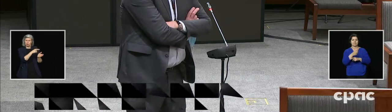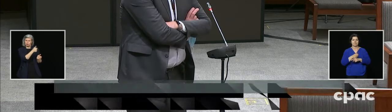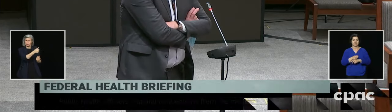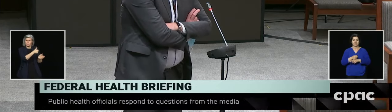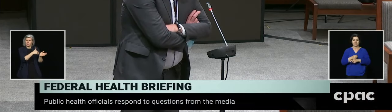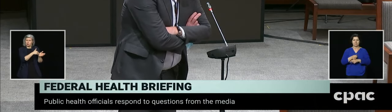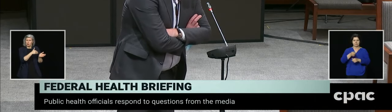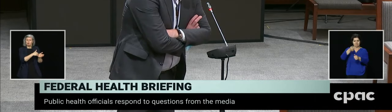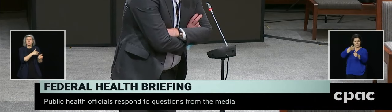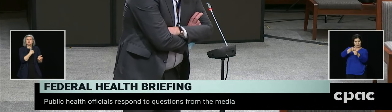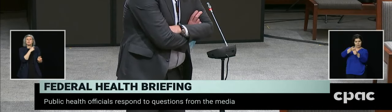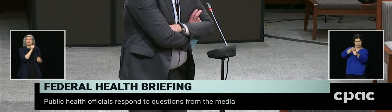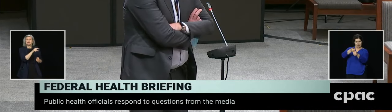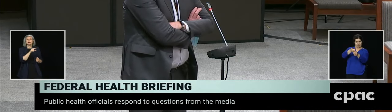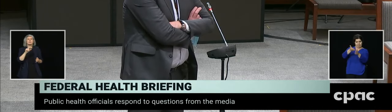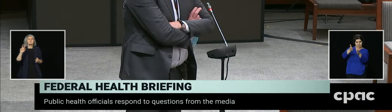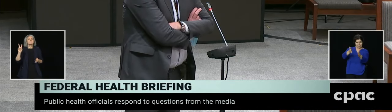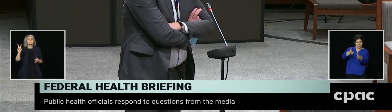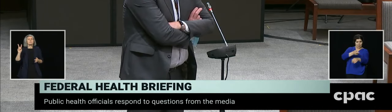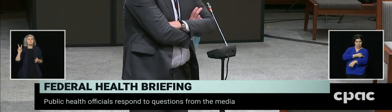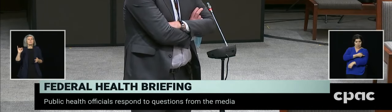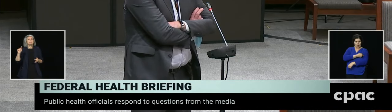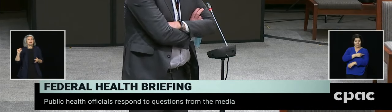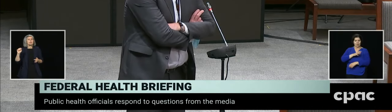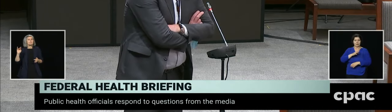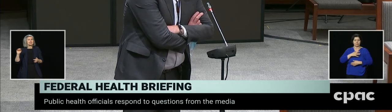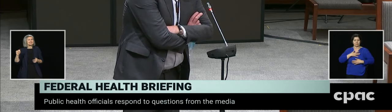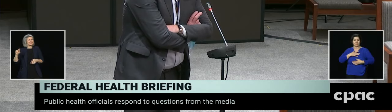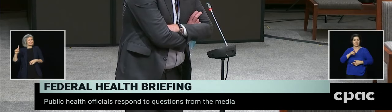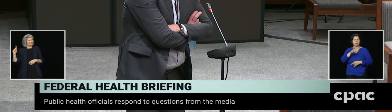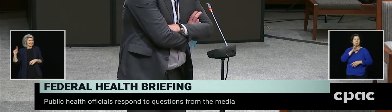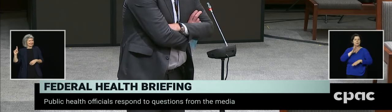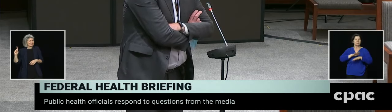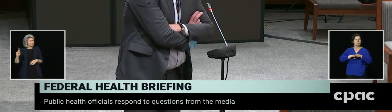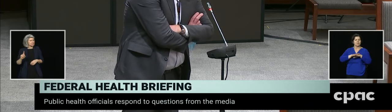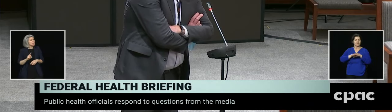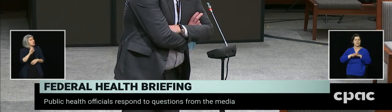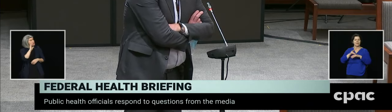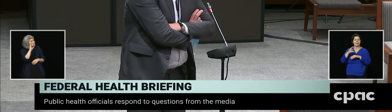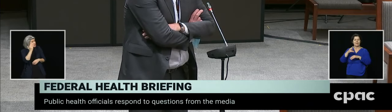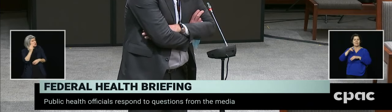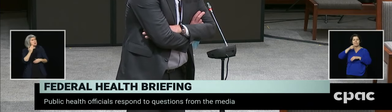ABOUT VITAMIN D. THERE'S BEEN RESEARCH SUGGESTING